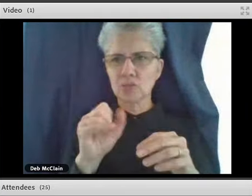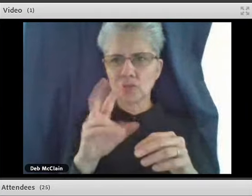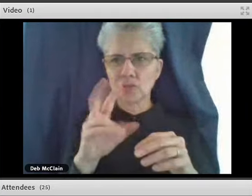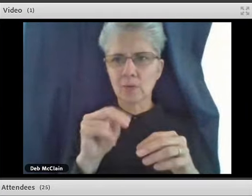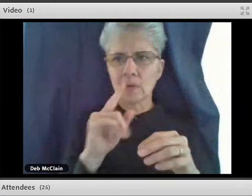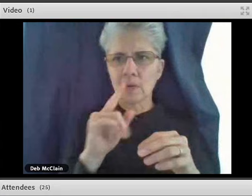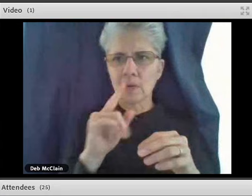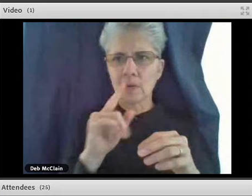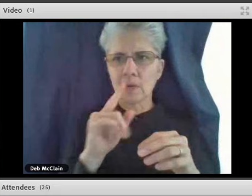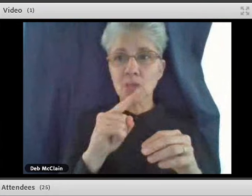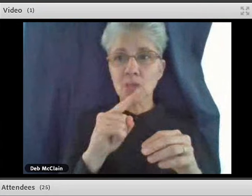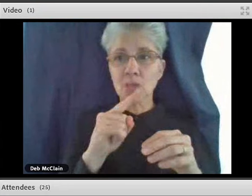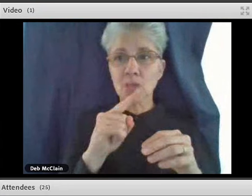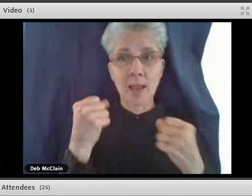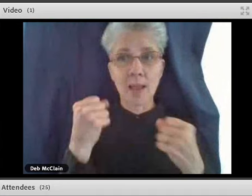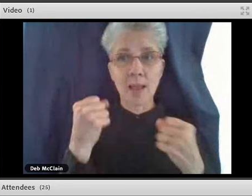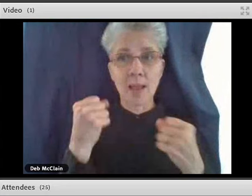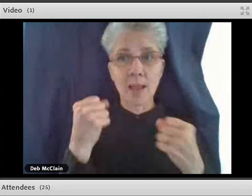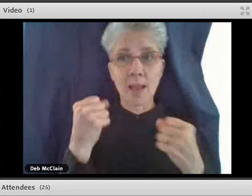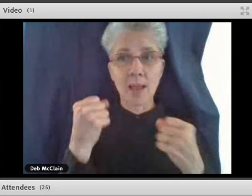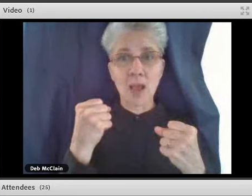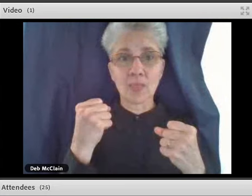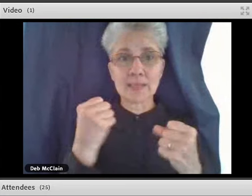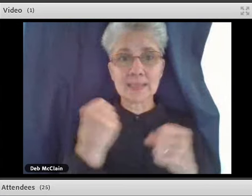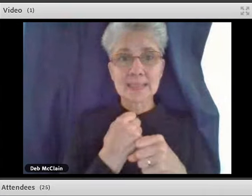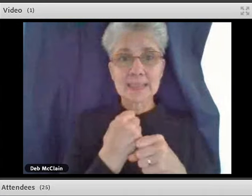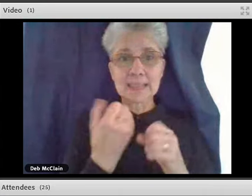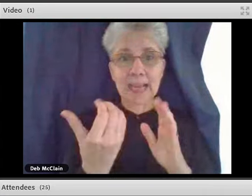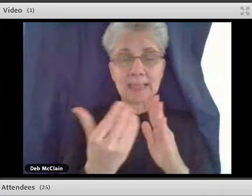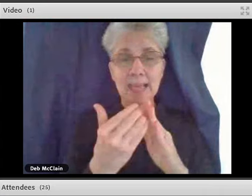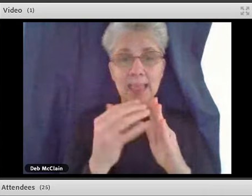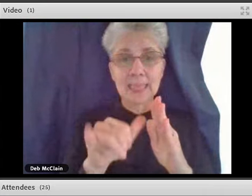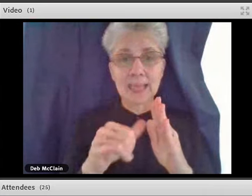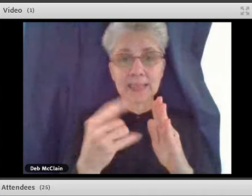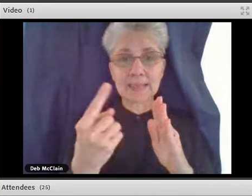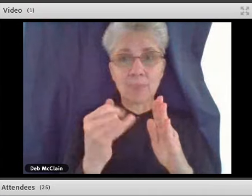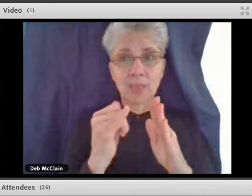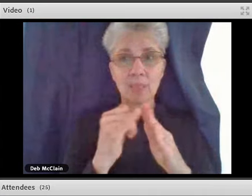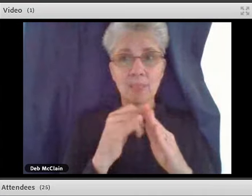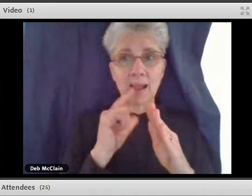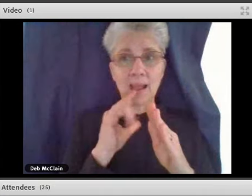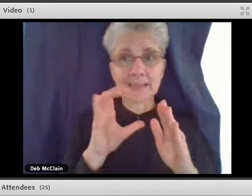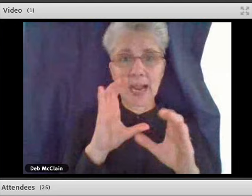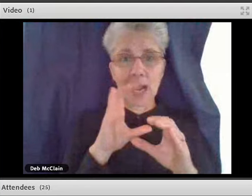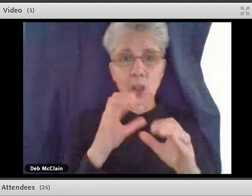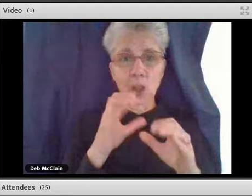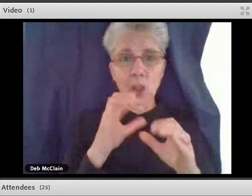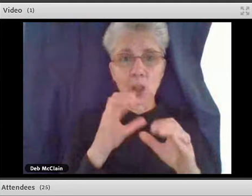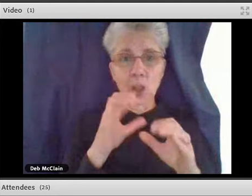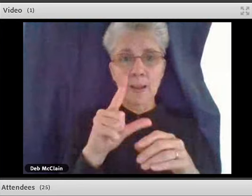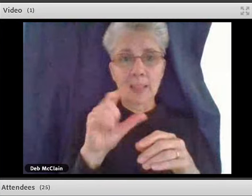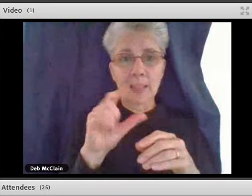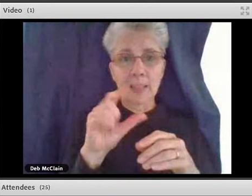So, Sharon, that might be something you want to look at. Also, the National Center for Health Statistics.